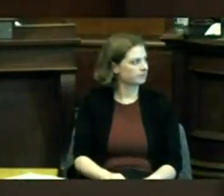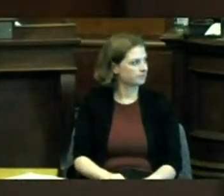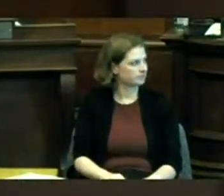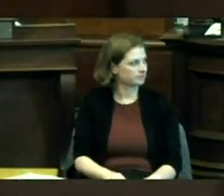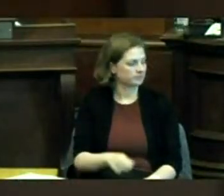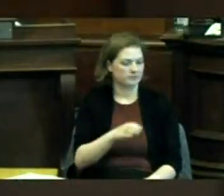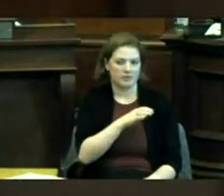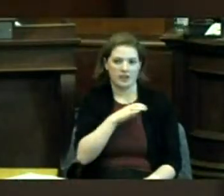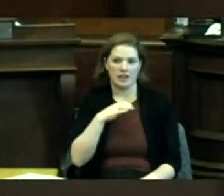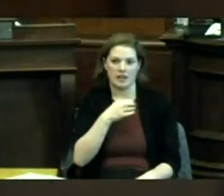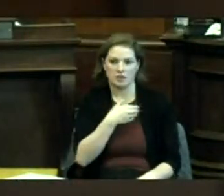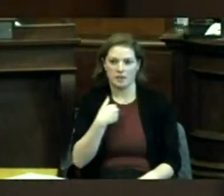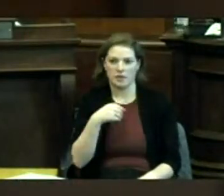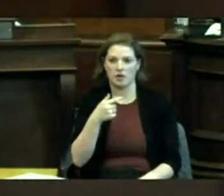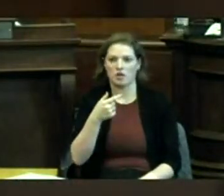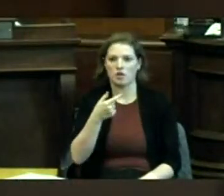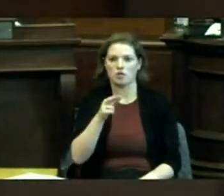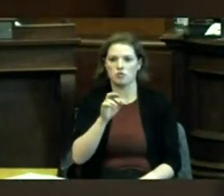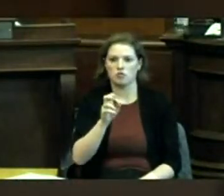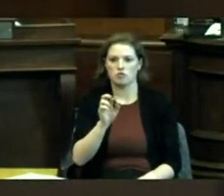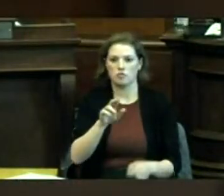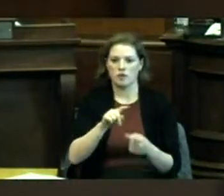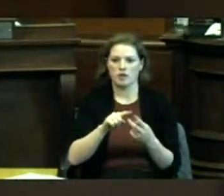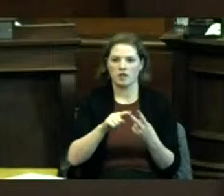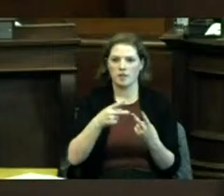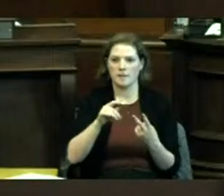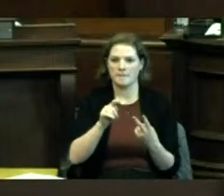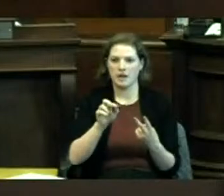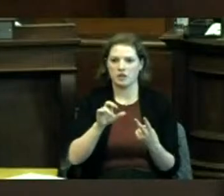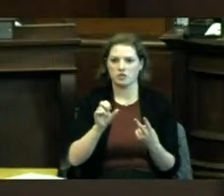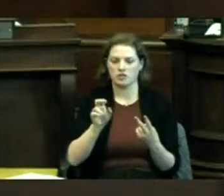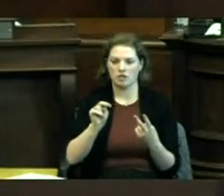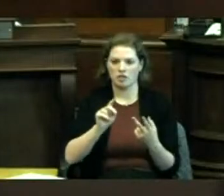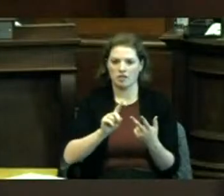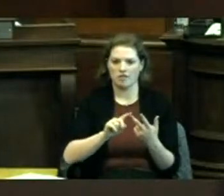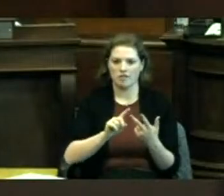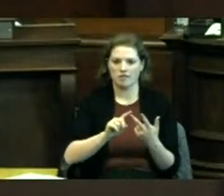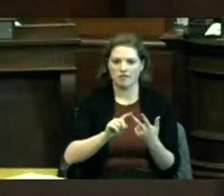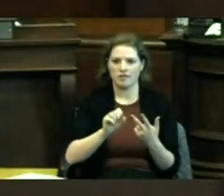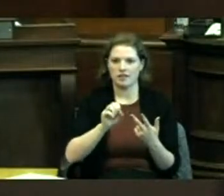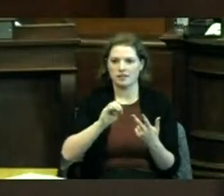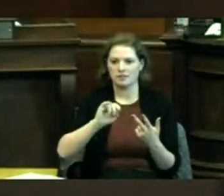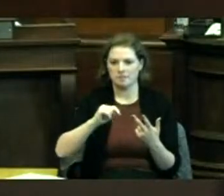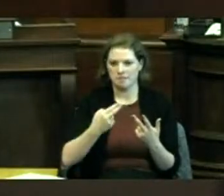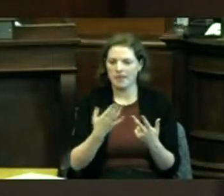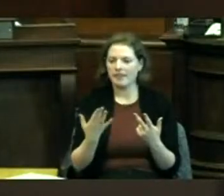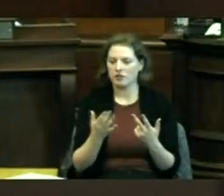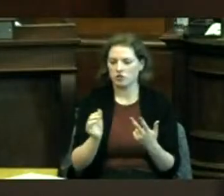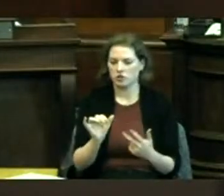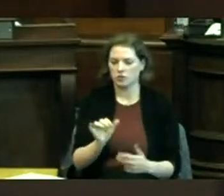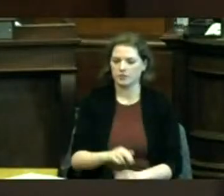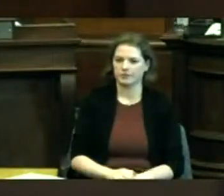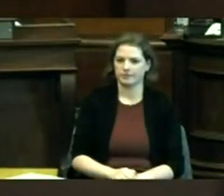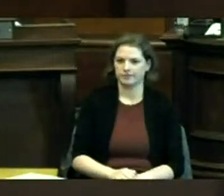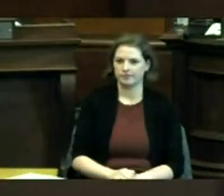President Melendez here. Thank you. And we are joined by council member Gruber. Council